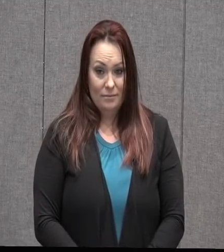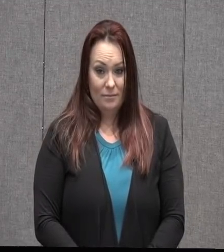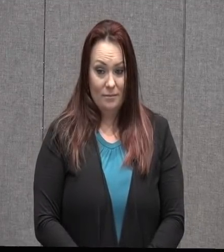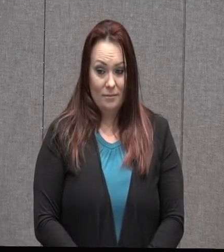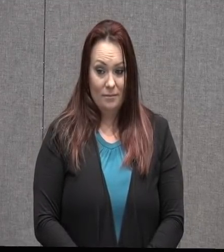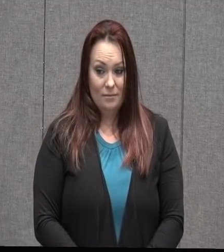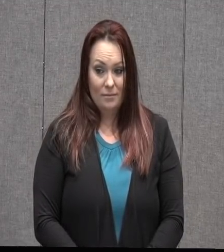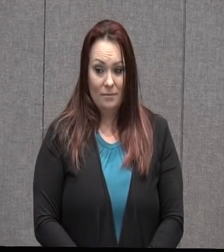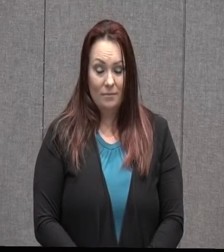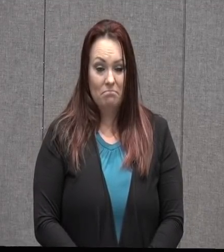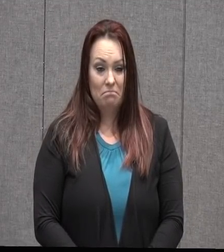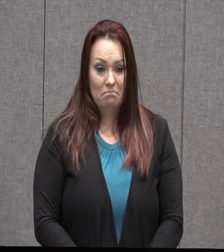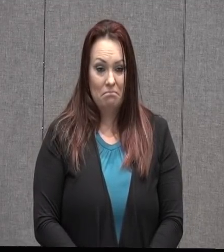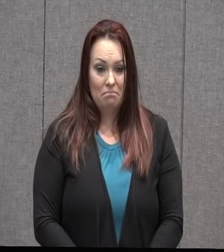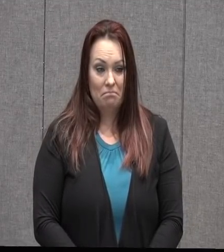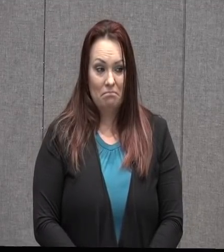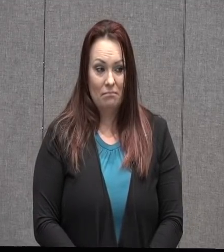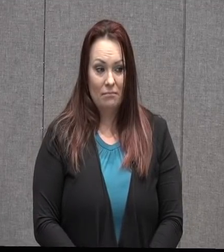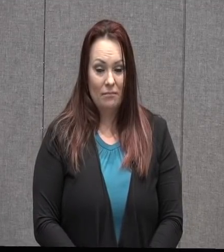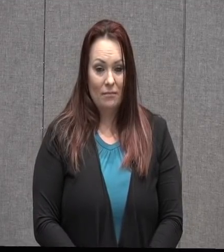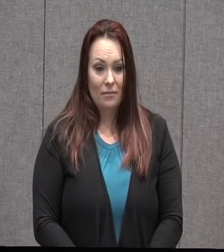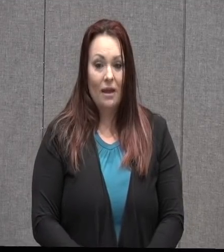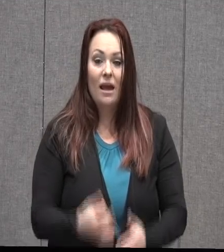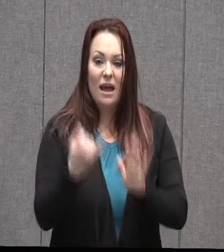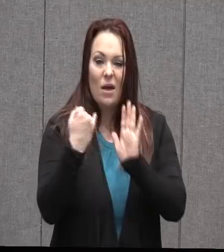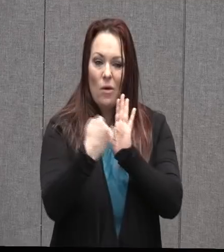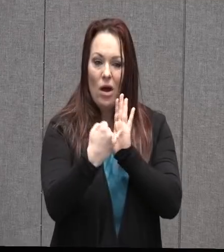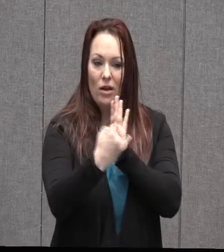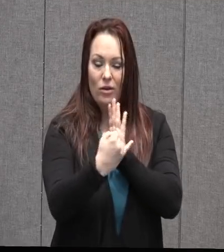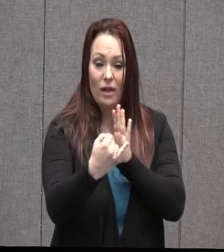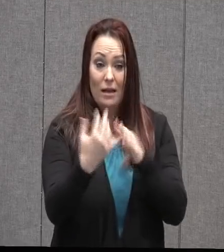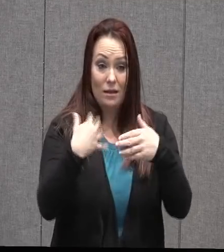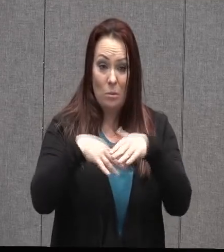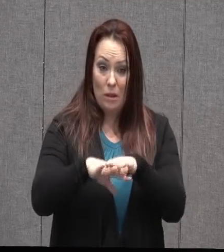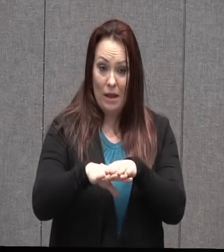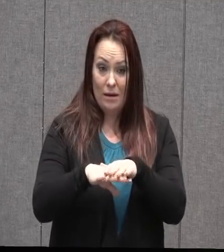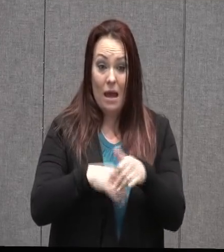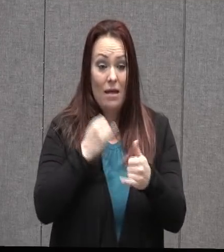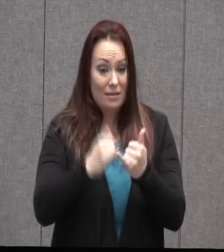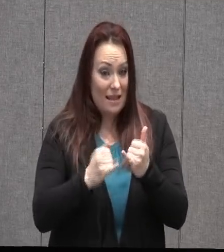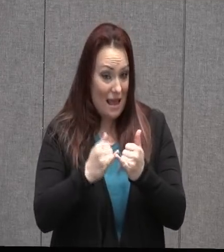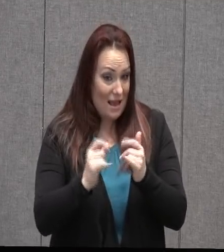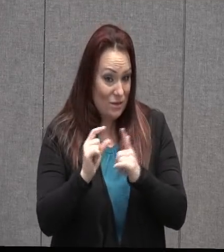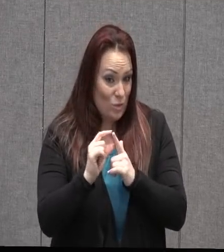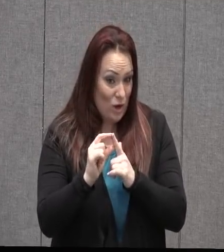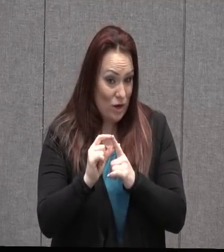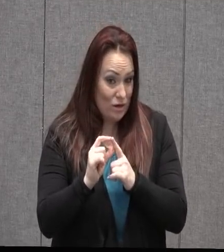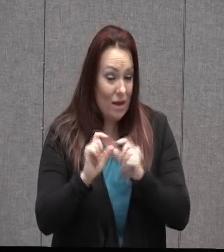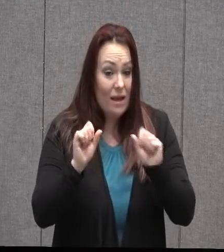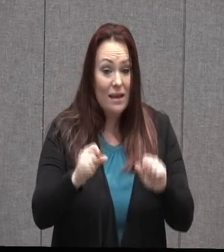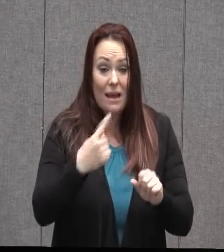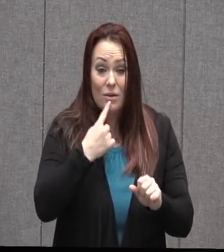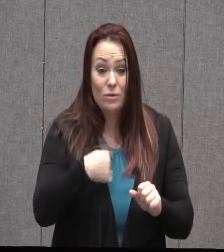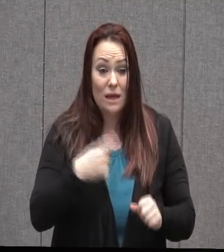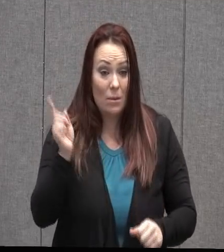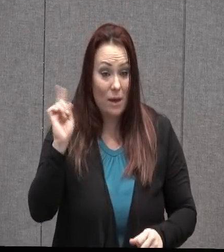And I'll underline my blend, good. Okay, last one. Can you tell me where this one goes?